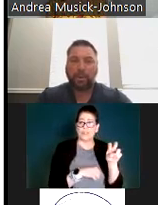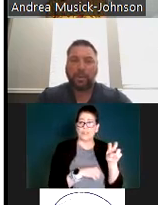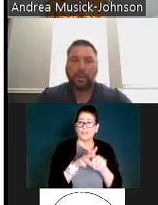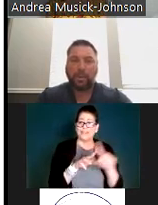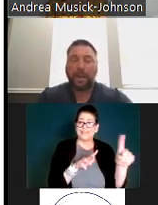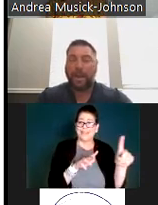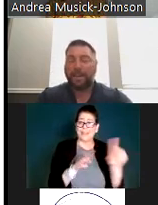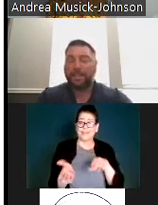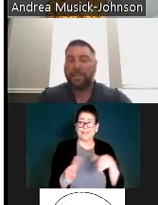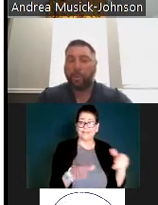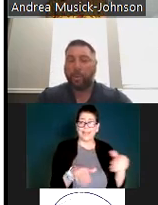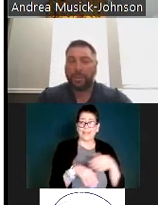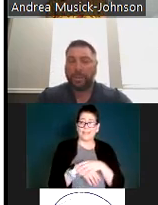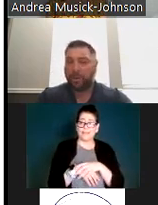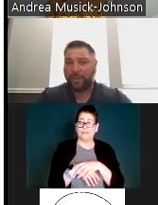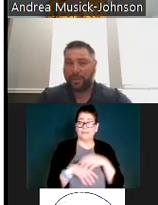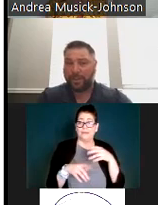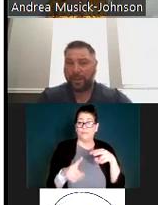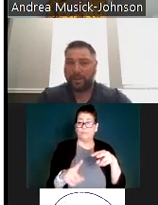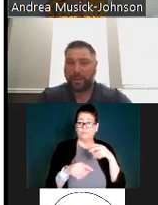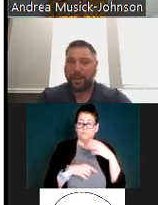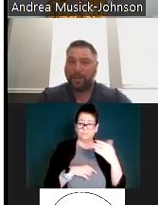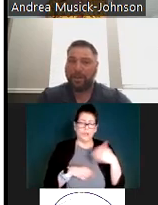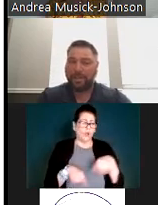And there's even work release notifications that are that are getting ready to be